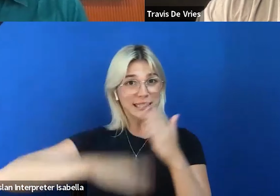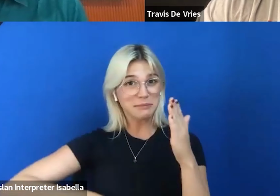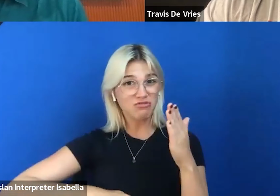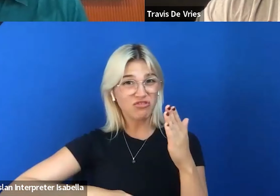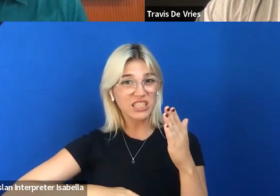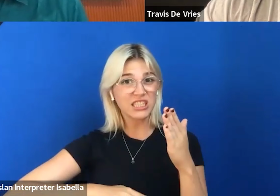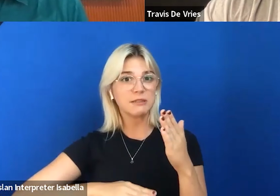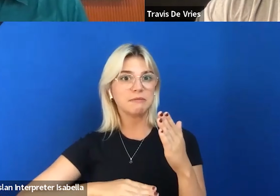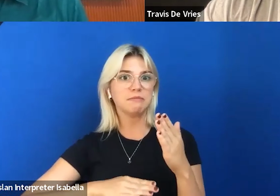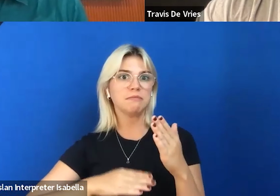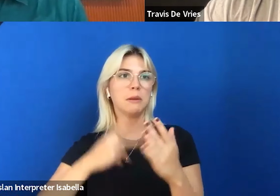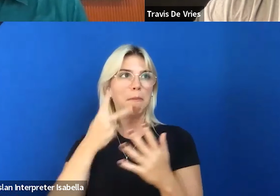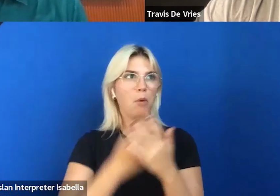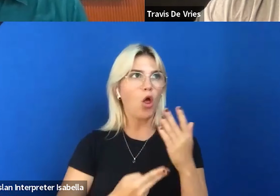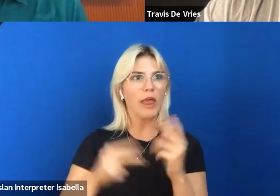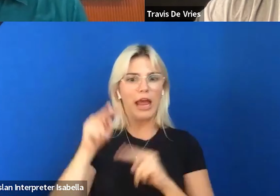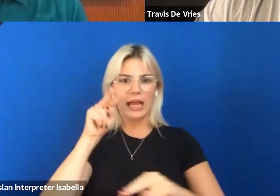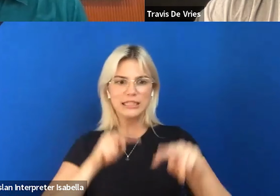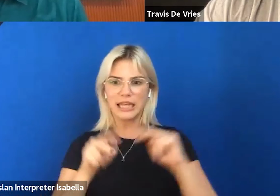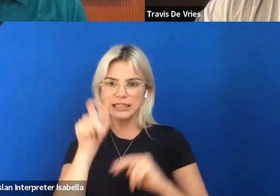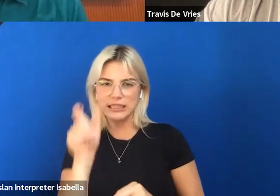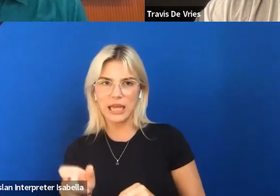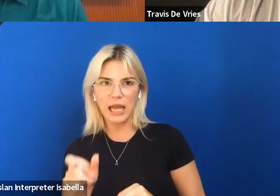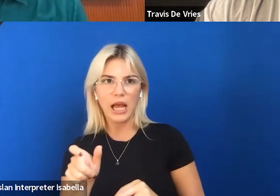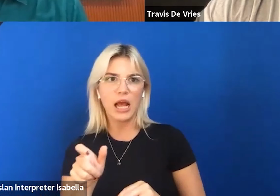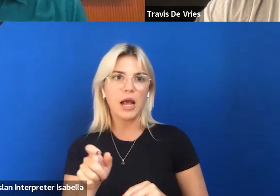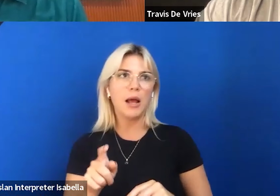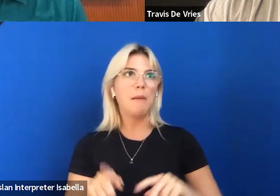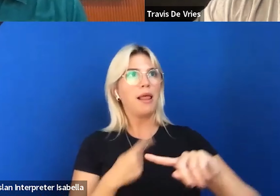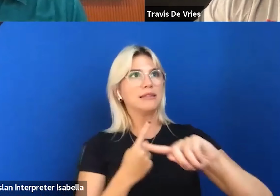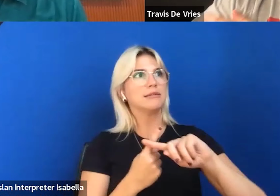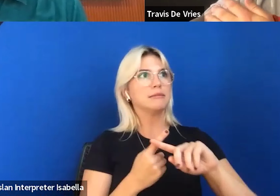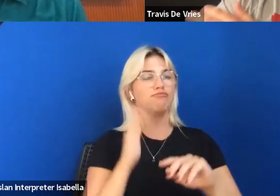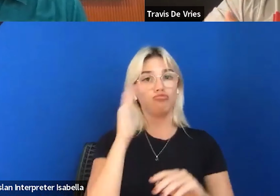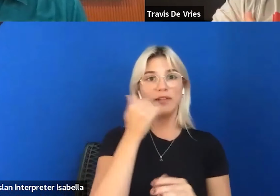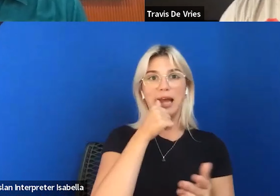as both an assessor and as a previous applicant, I think traditionally,